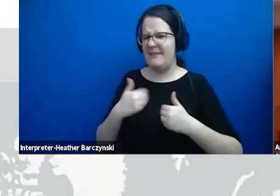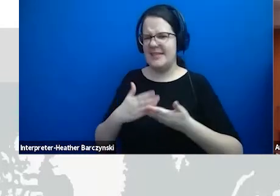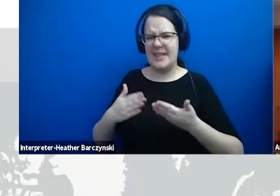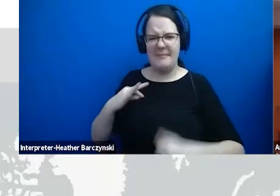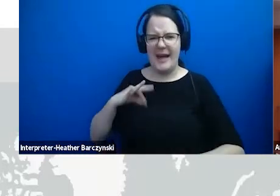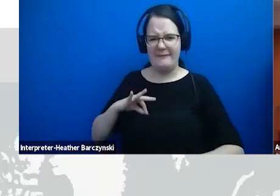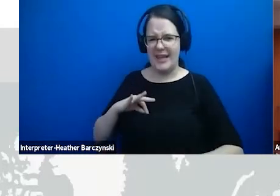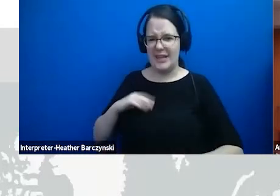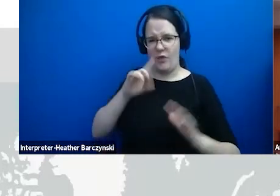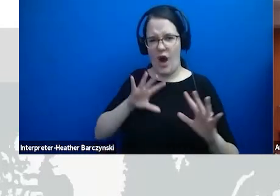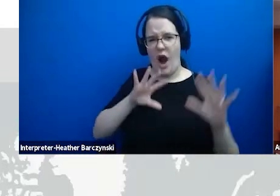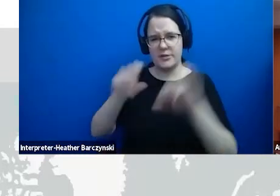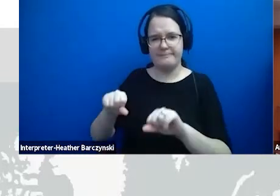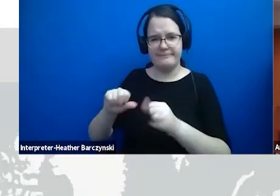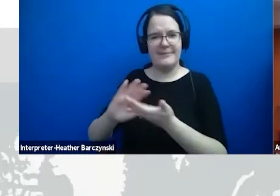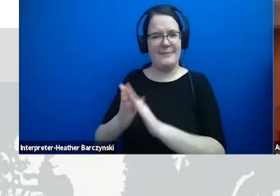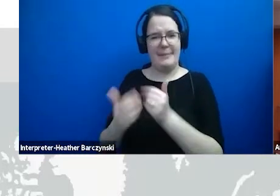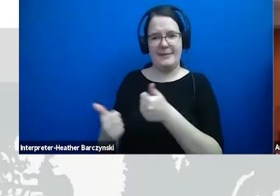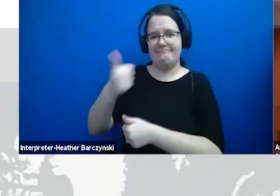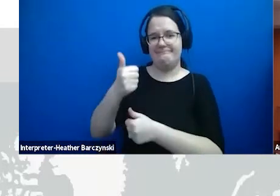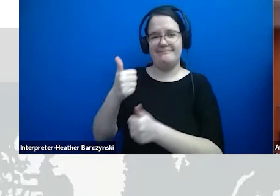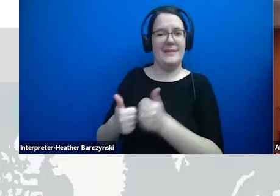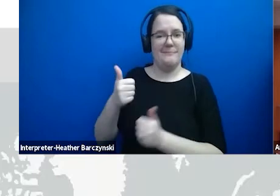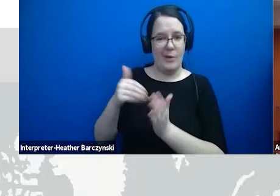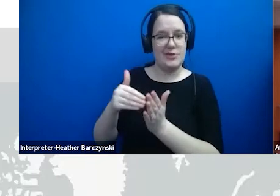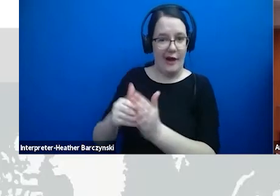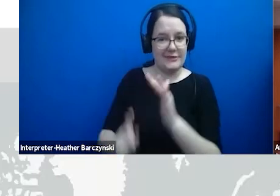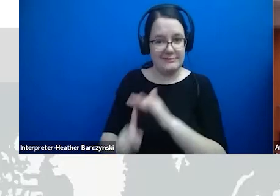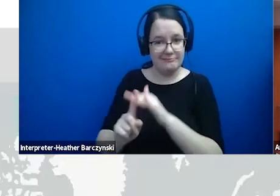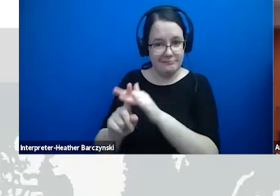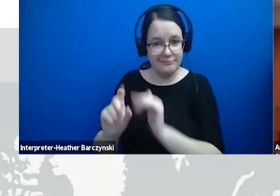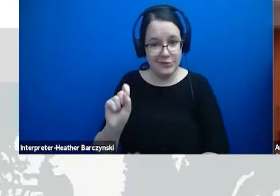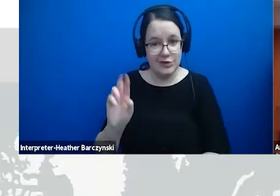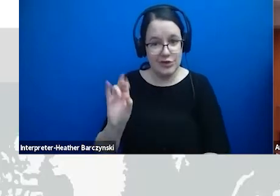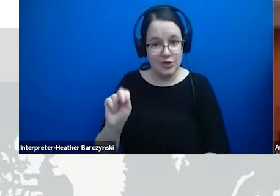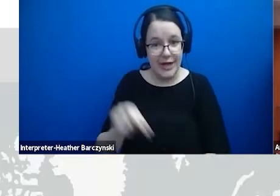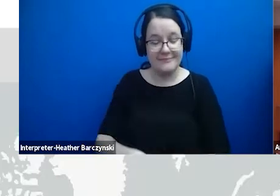take over and become the dominant strain and so this is not a brand new phenomenon